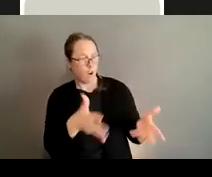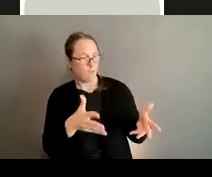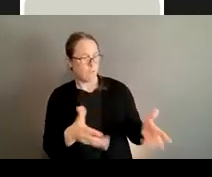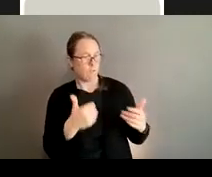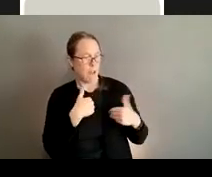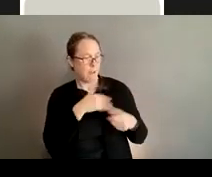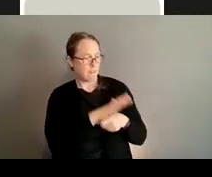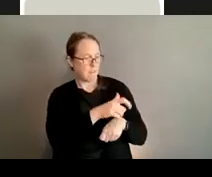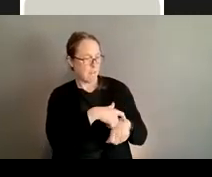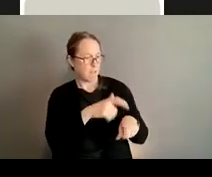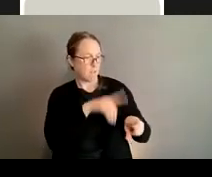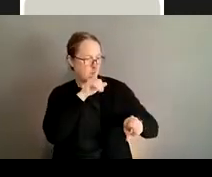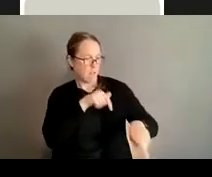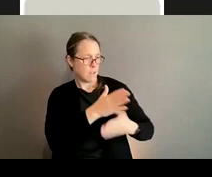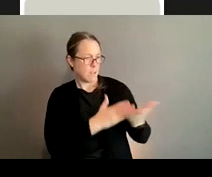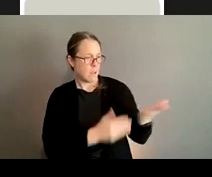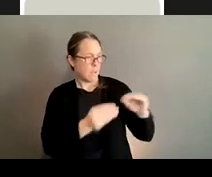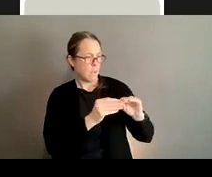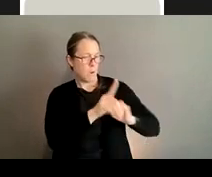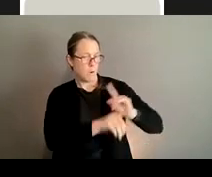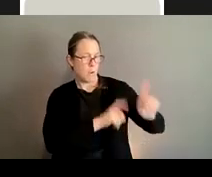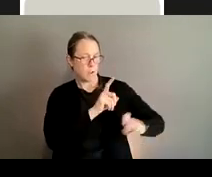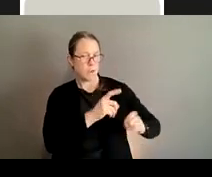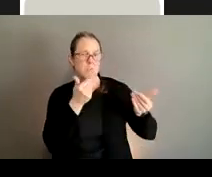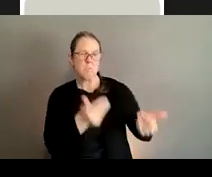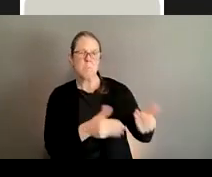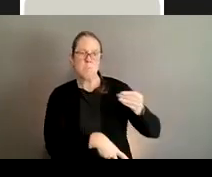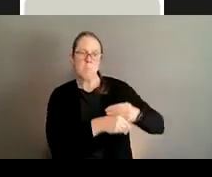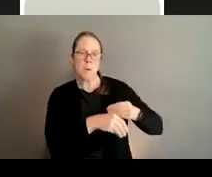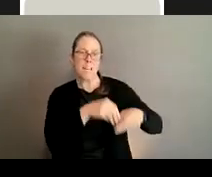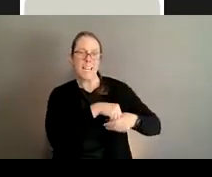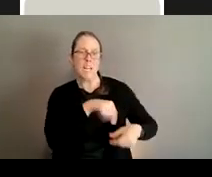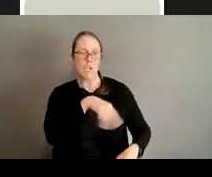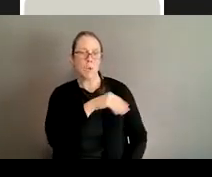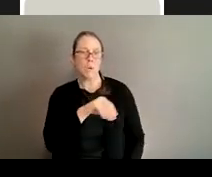take some more questions. Put them in the Q&A box not the chat panel. And as we're getting